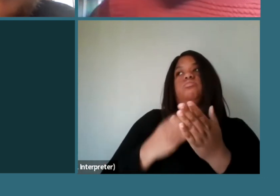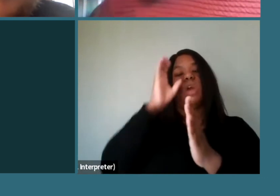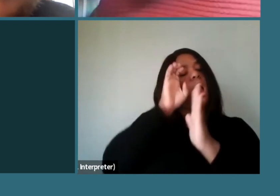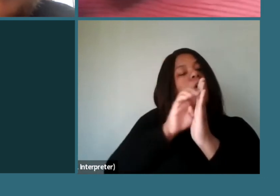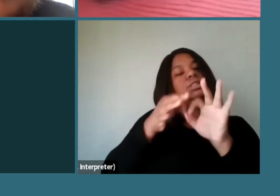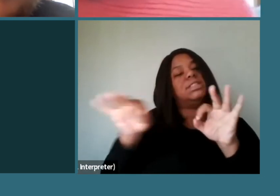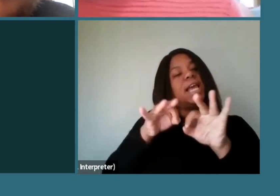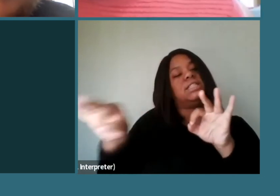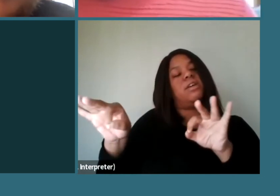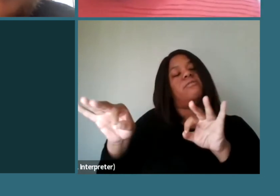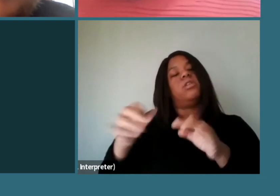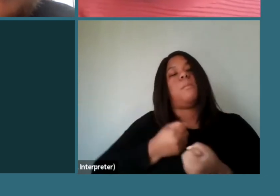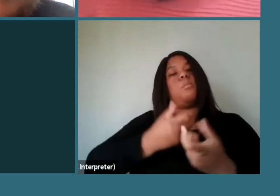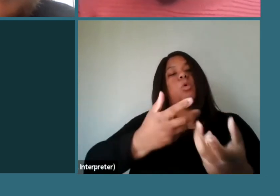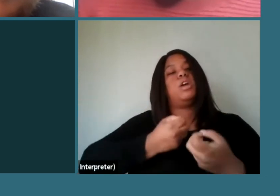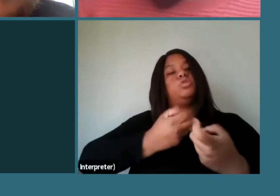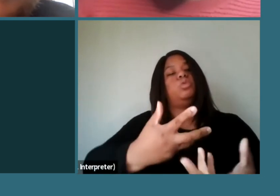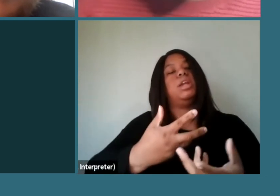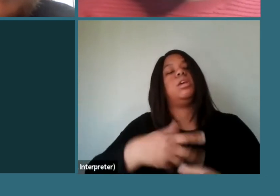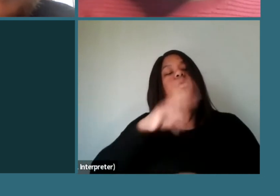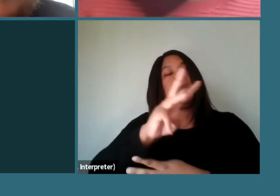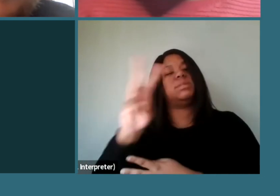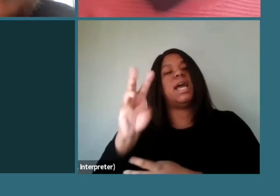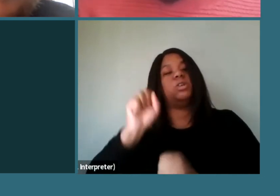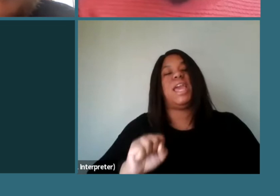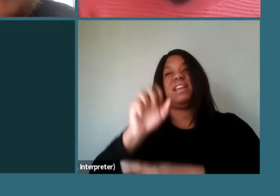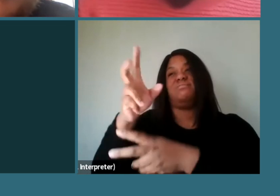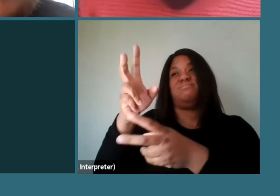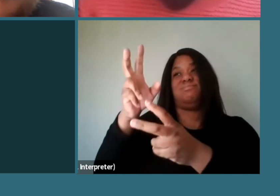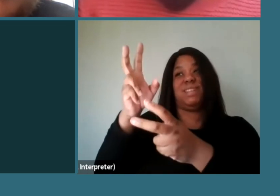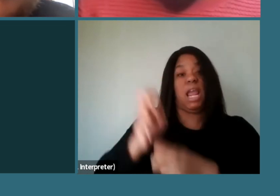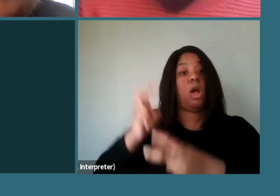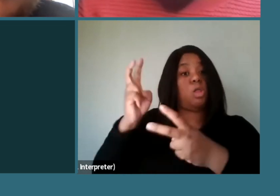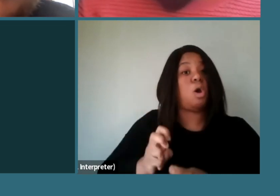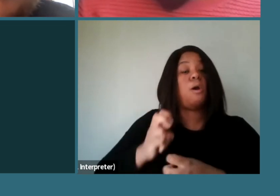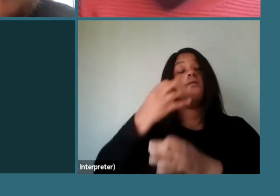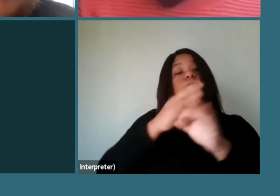You can also download a free copy of the workbook. And if you wanted to practice together